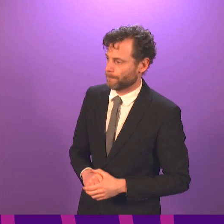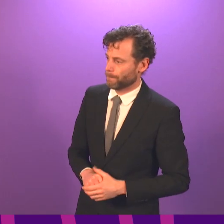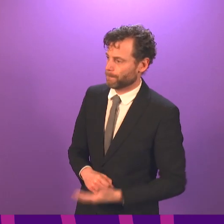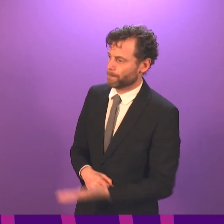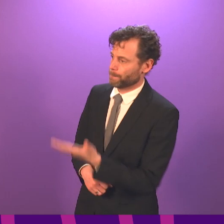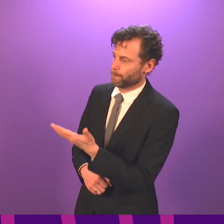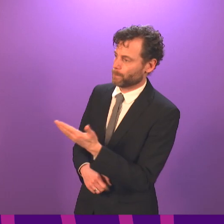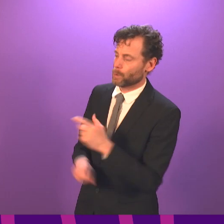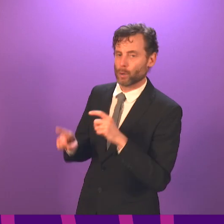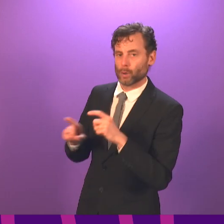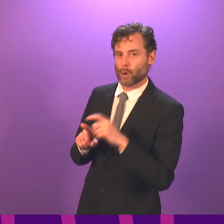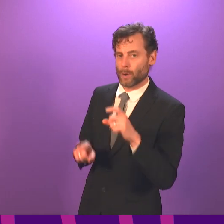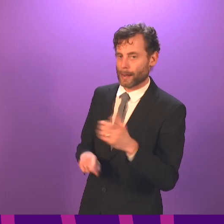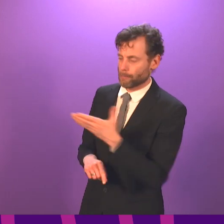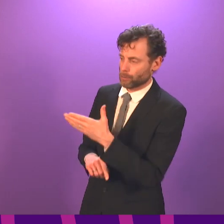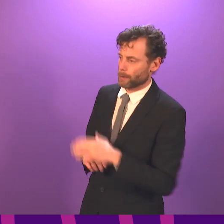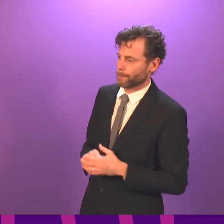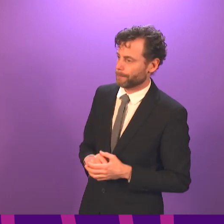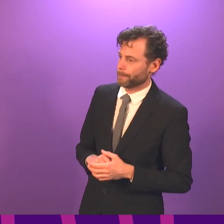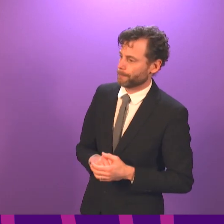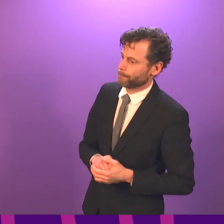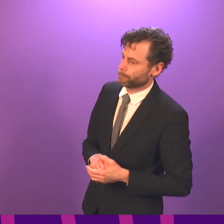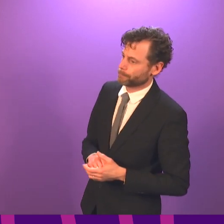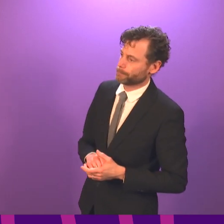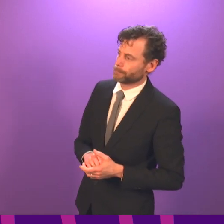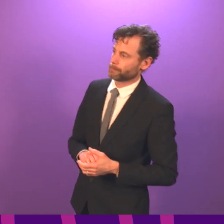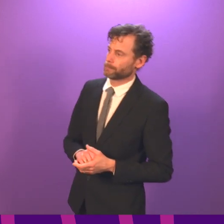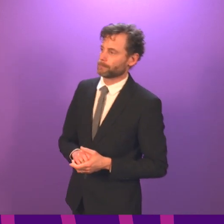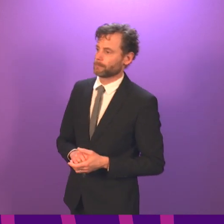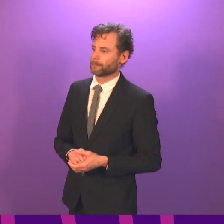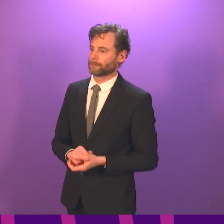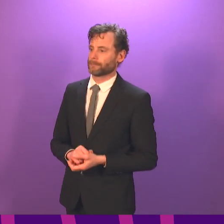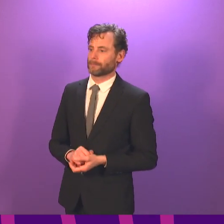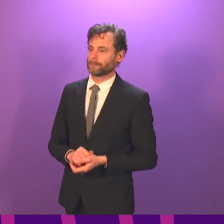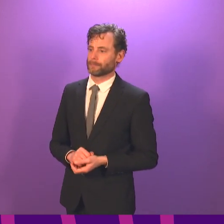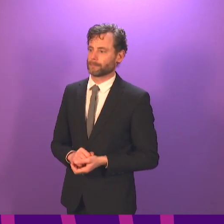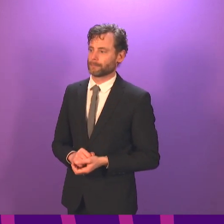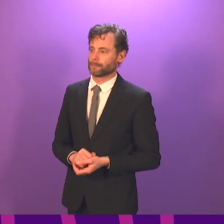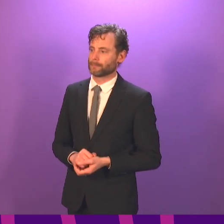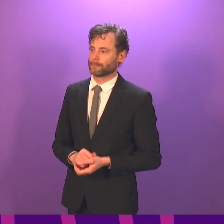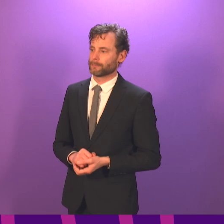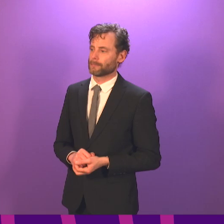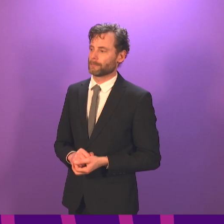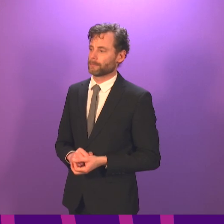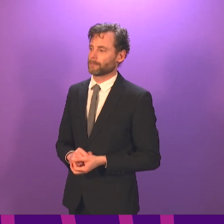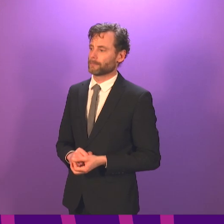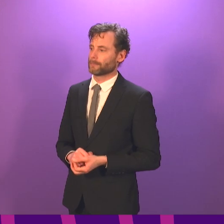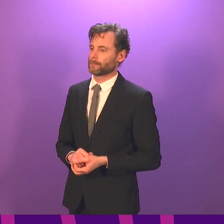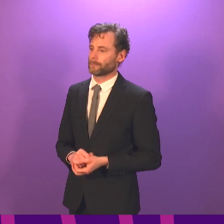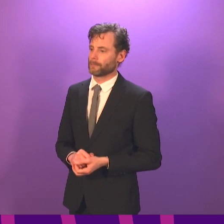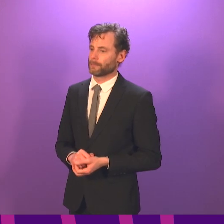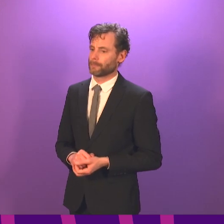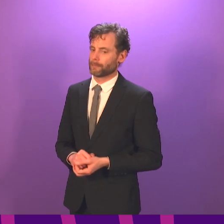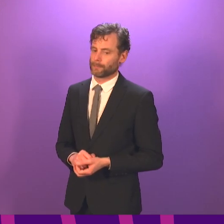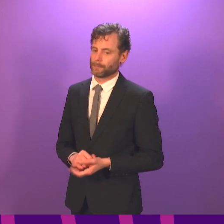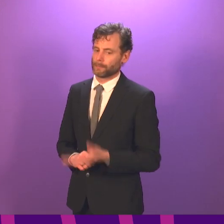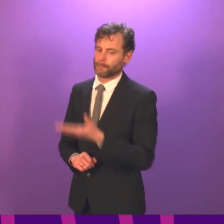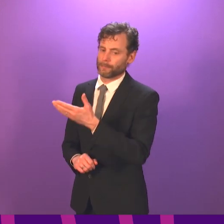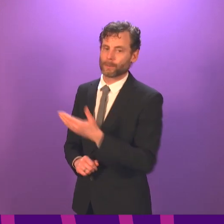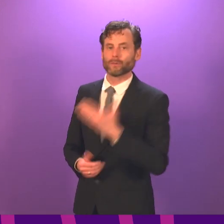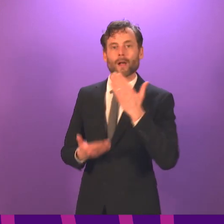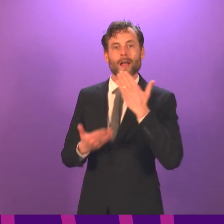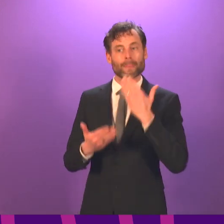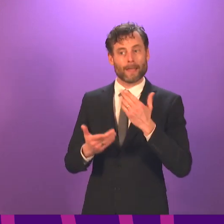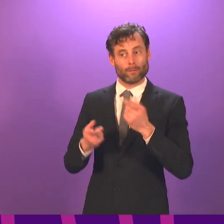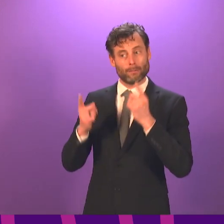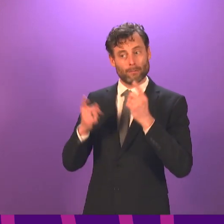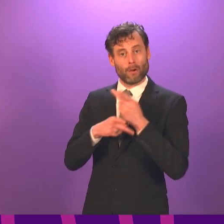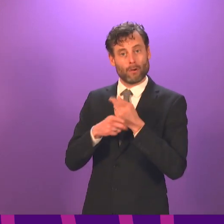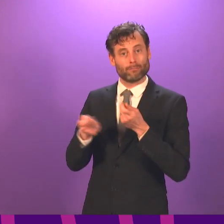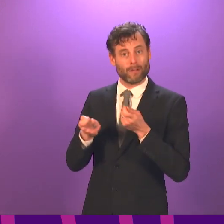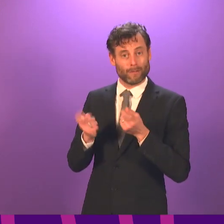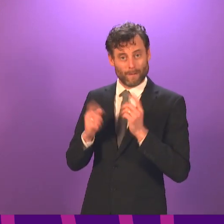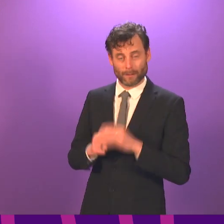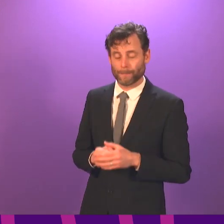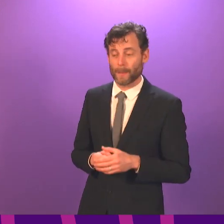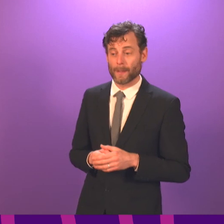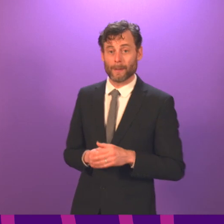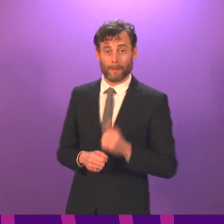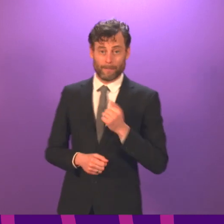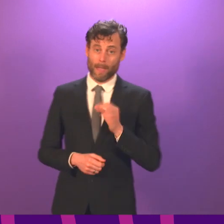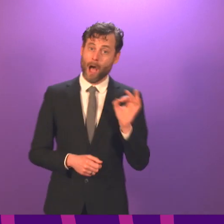Donald Cameron (Highlands and Islands) (Con): Several parents from island communities such